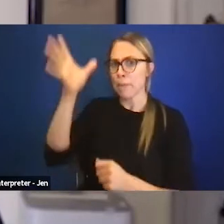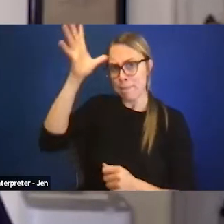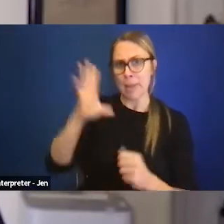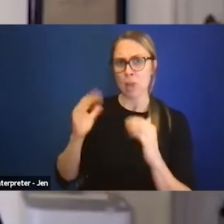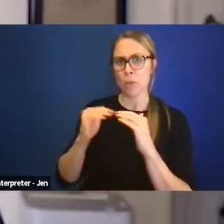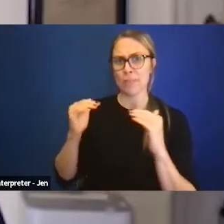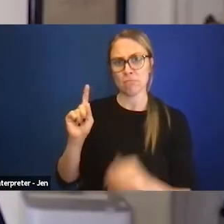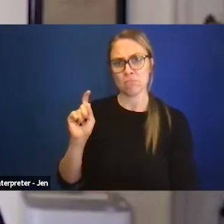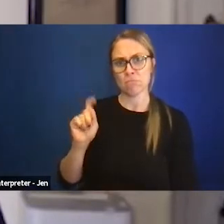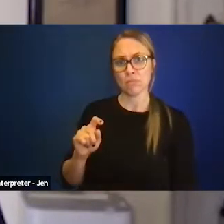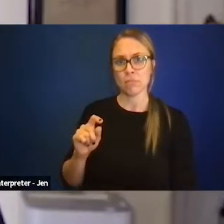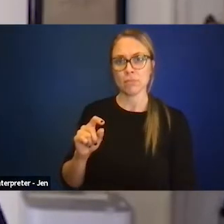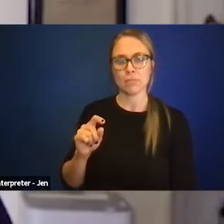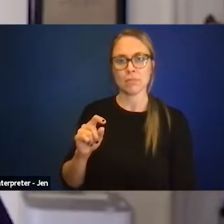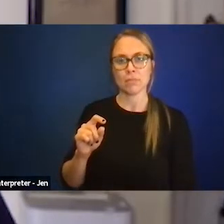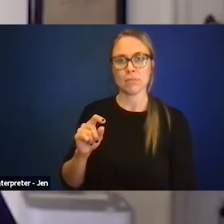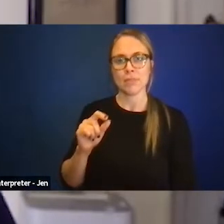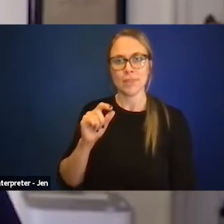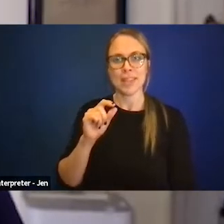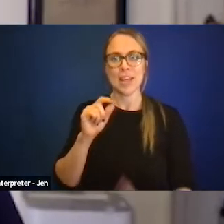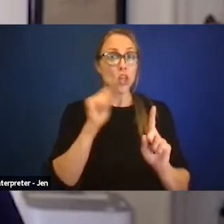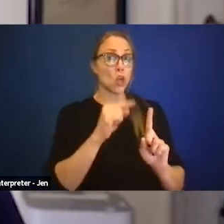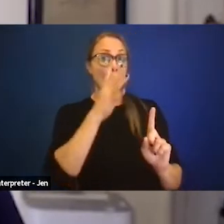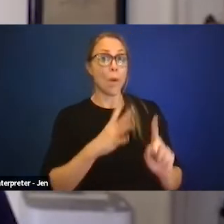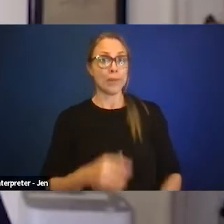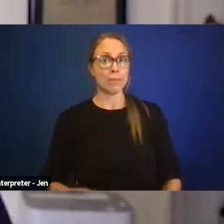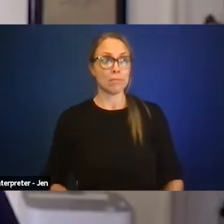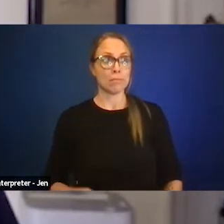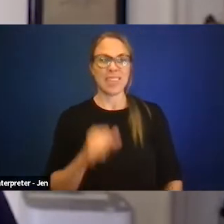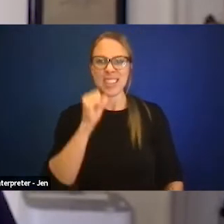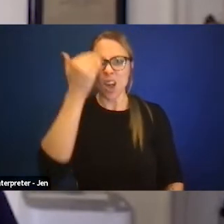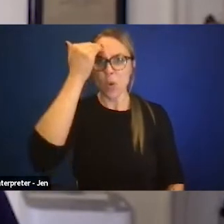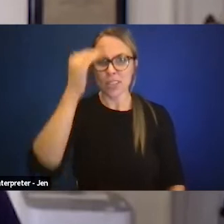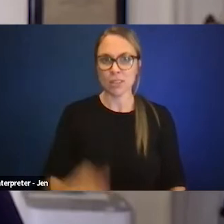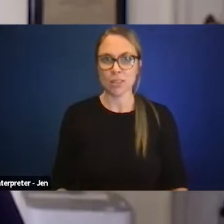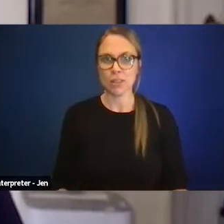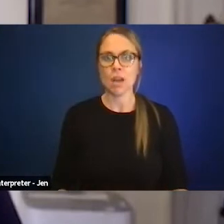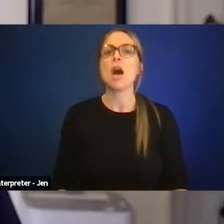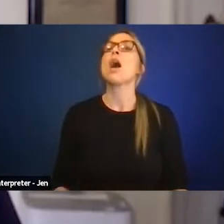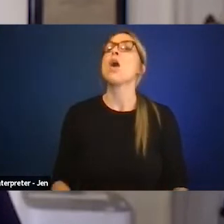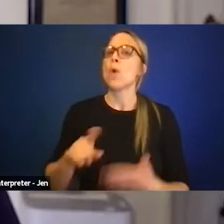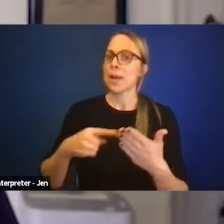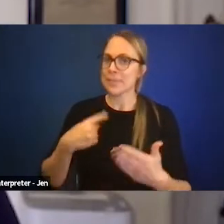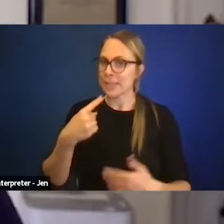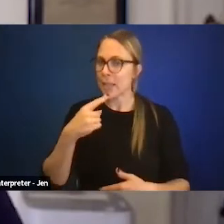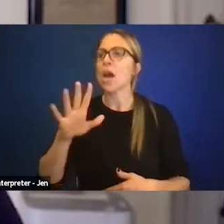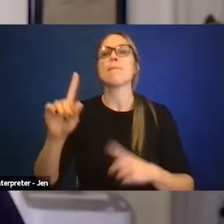That's not awareness. That's substantively saying, okay, I'm hearing from our employees that men